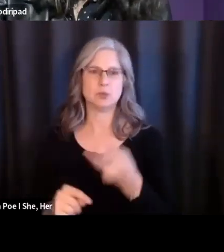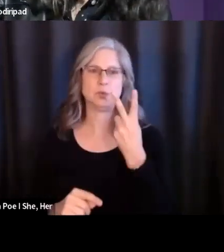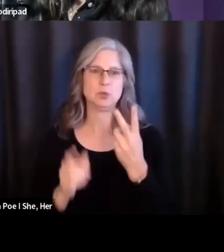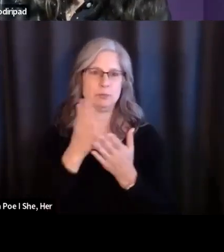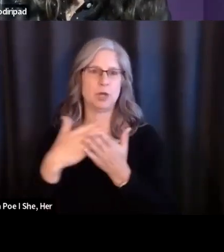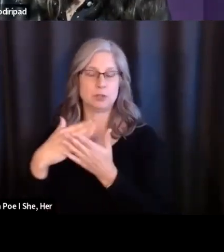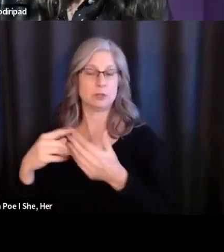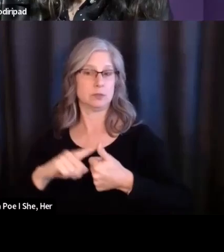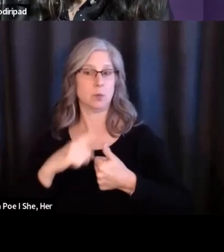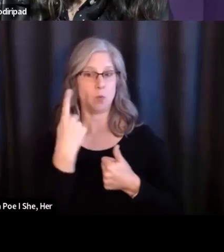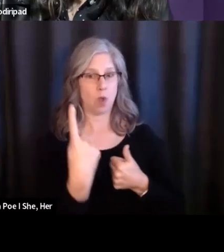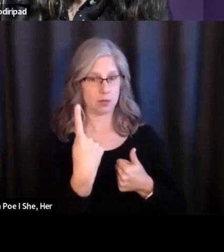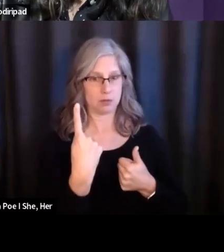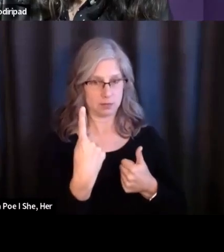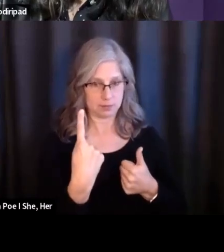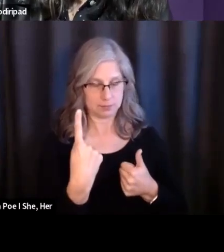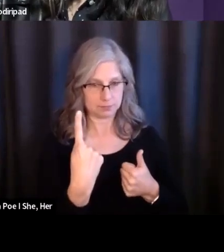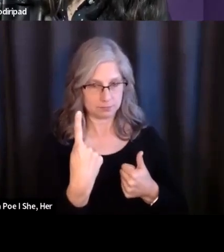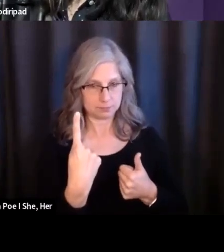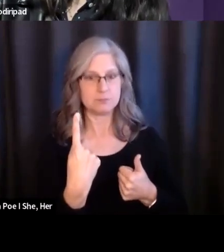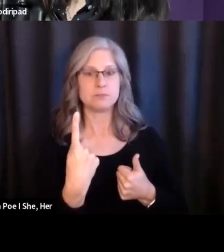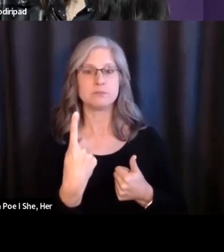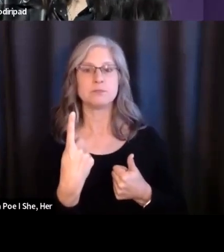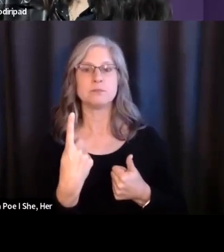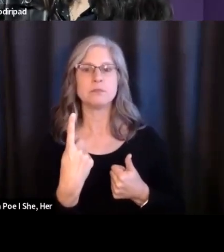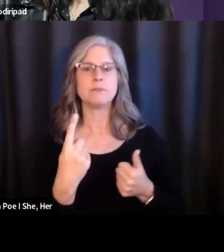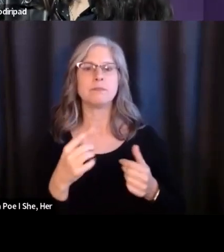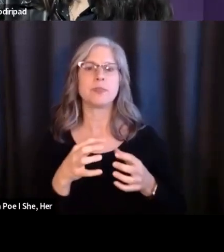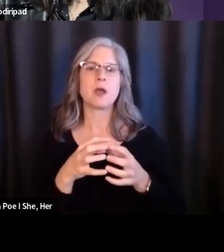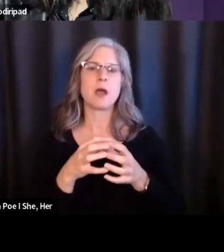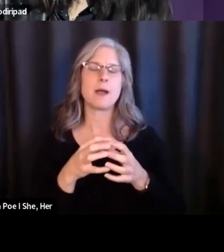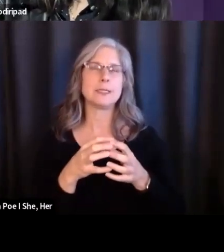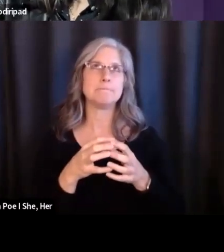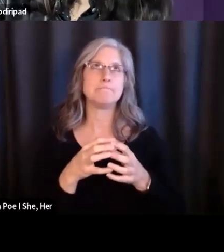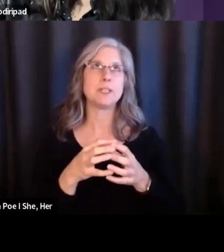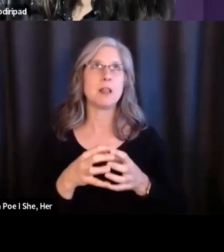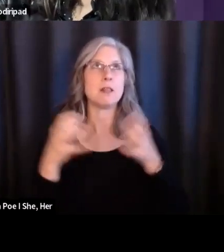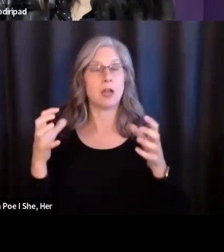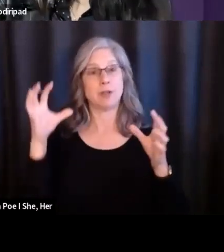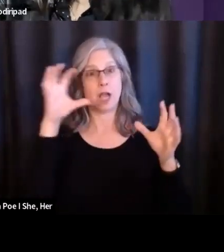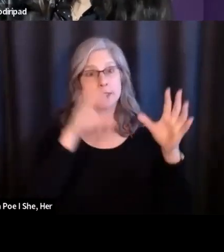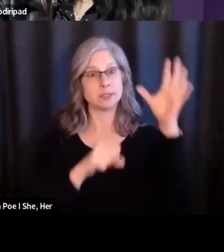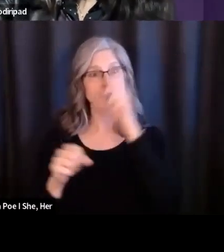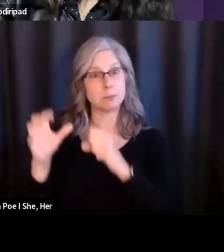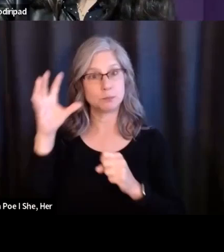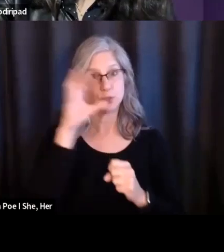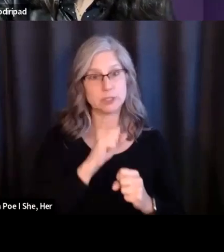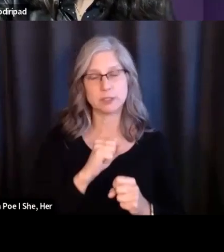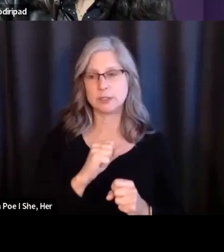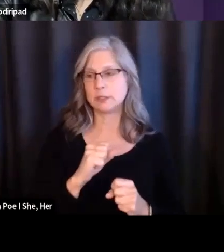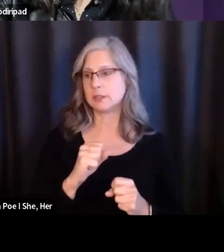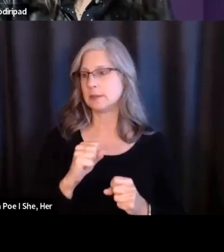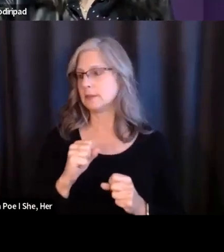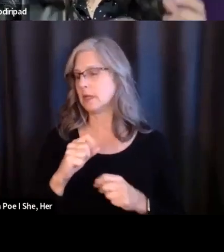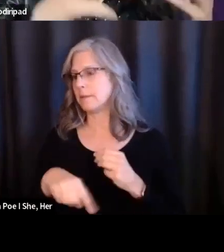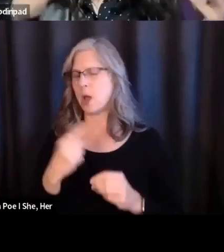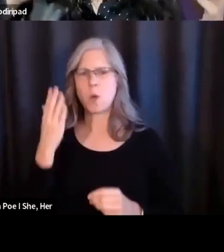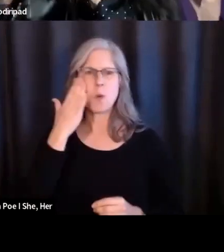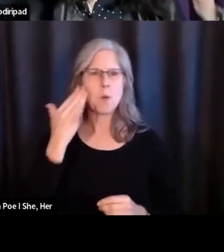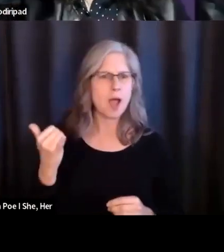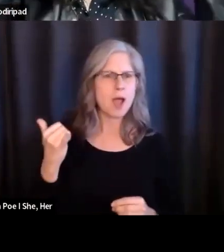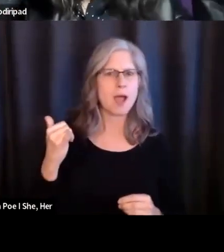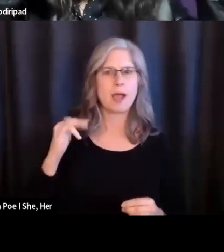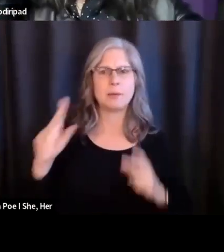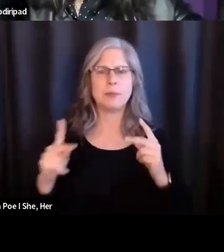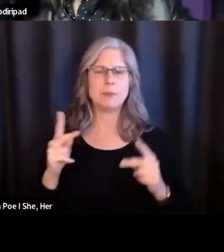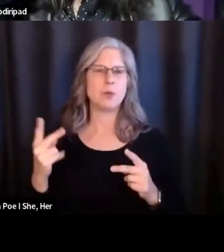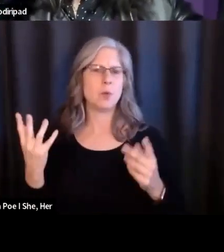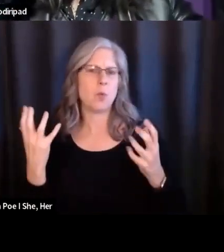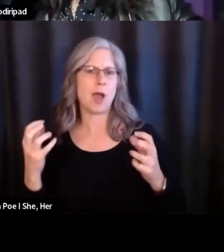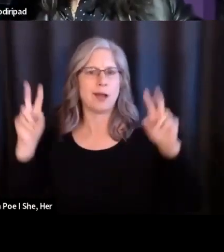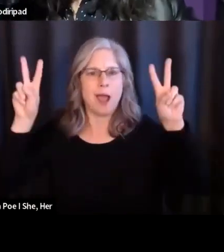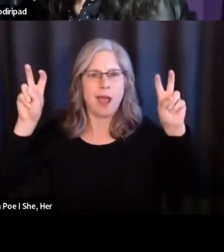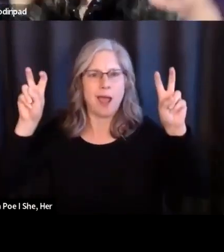One is that a lot of the sort of assumptions about why people want to have a so-called "native speaker group"